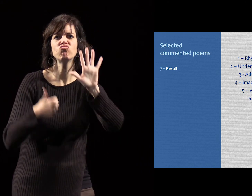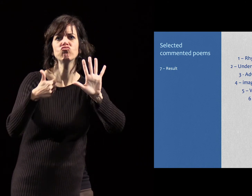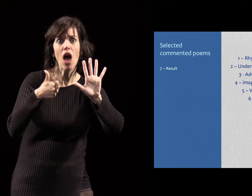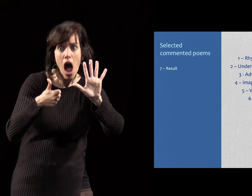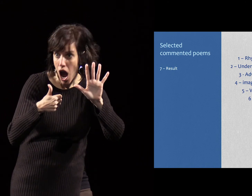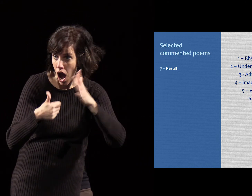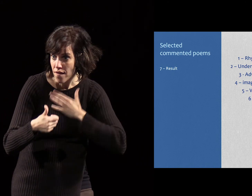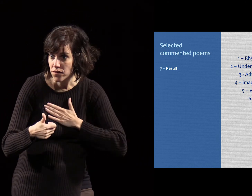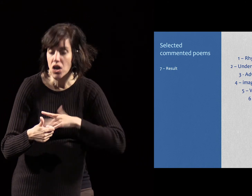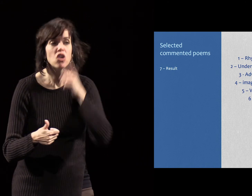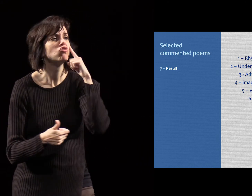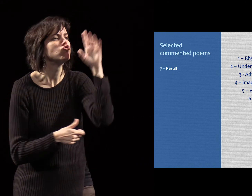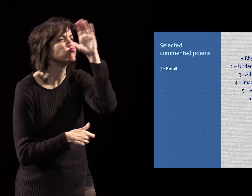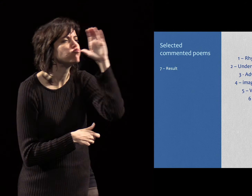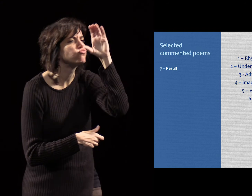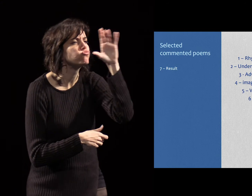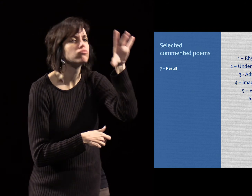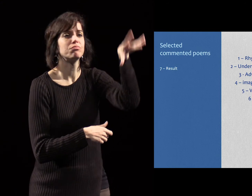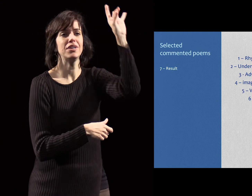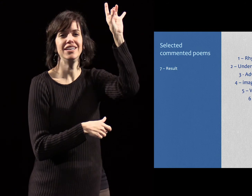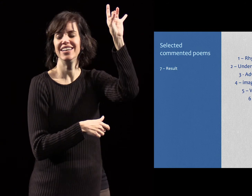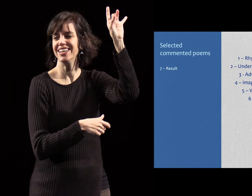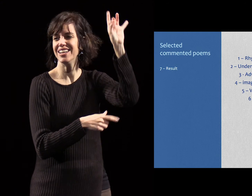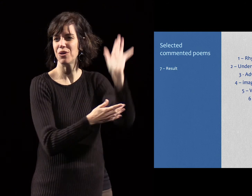using the lens of cinematography.